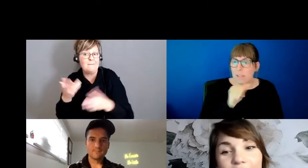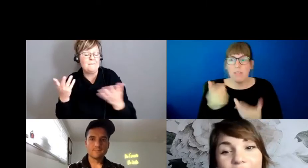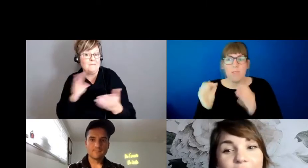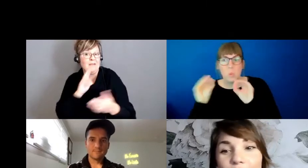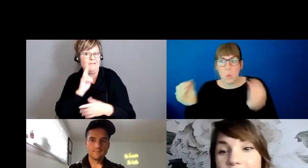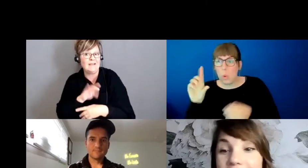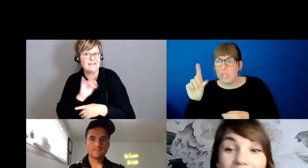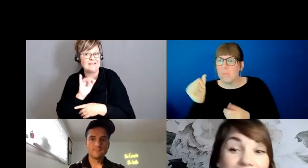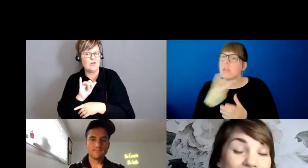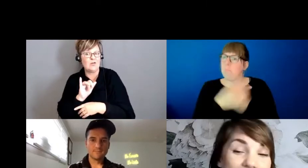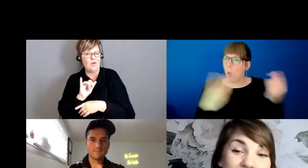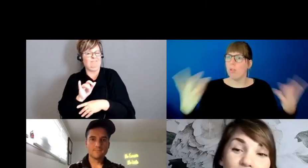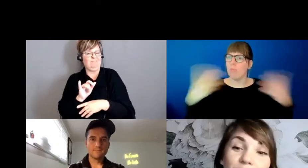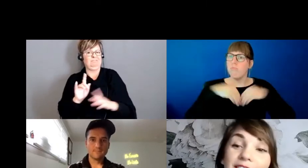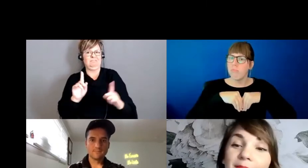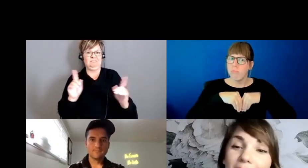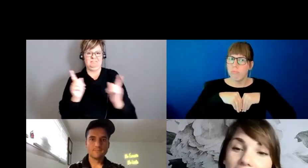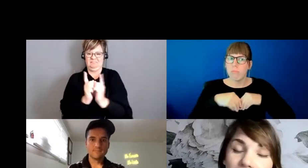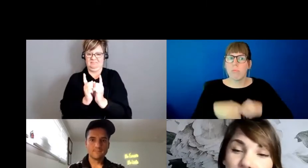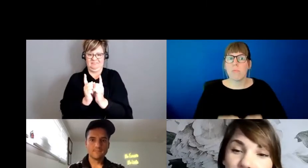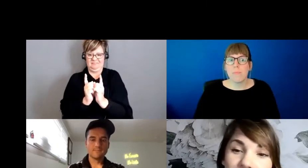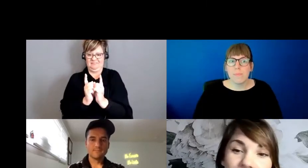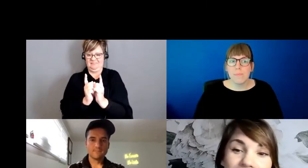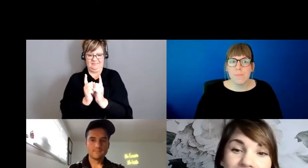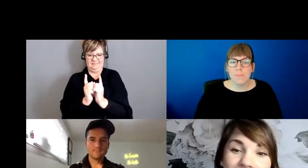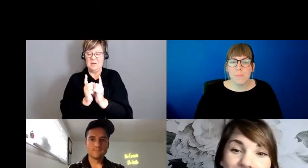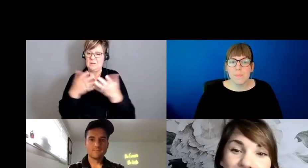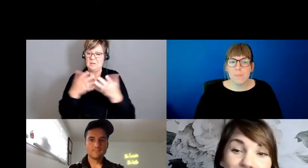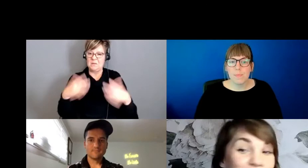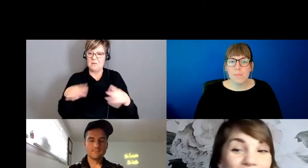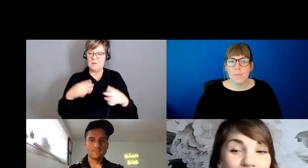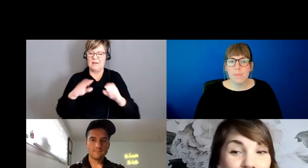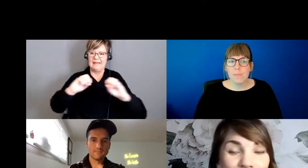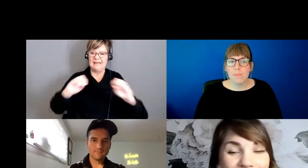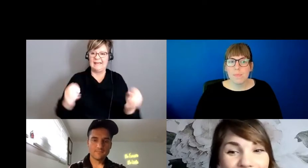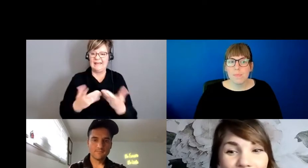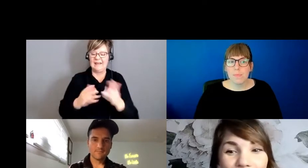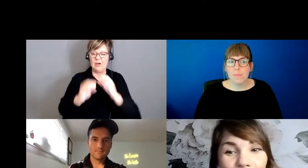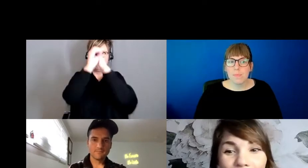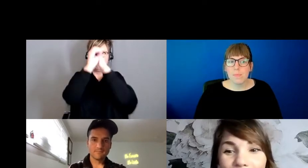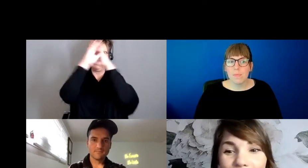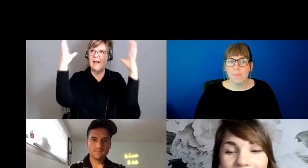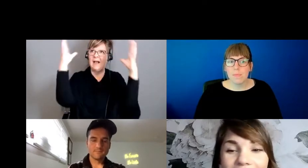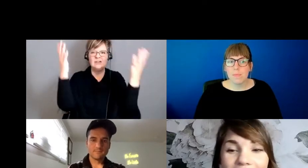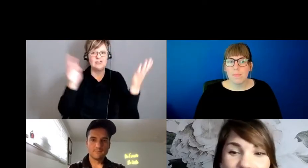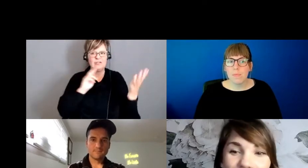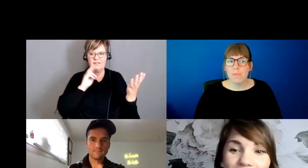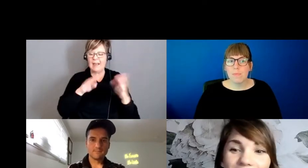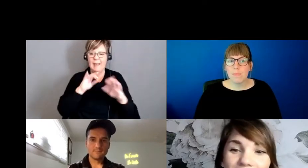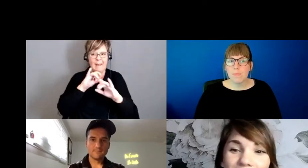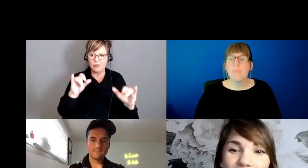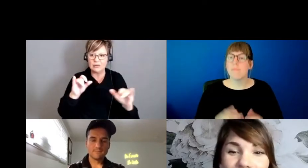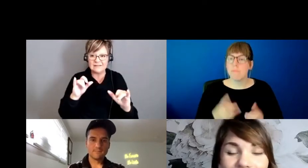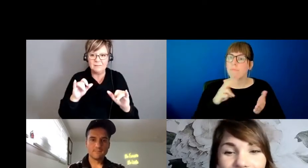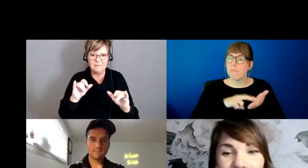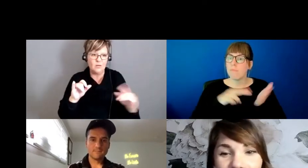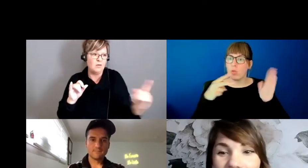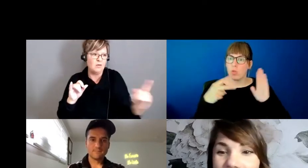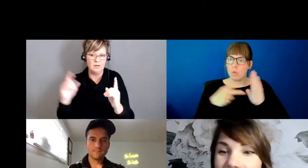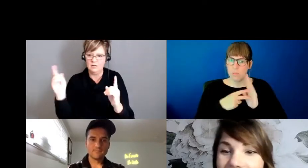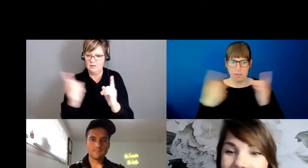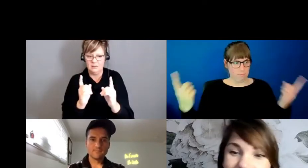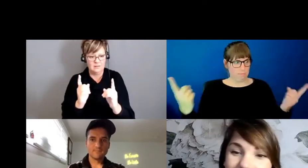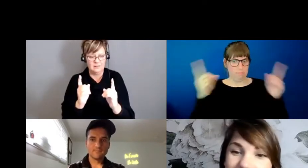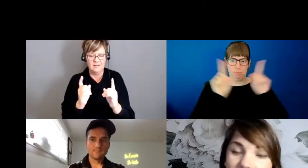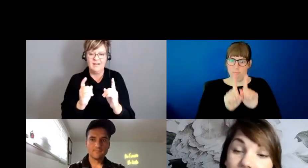THE KEY IS AN ENCOUNTER. THIS IS A CREATION OF IMAGES THAT WOULD NOT BE POSSIBLE OTHERWISE,